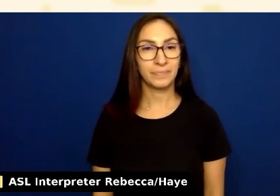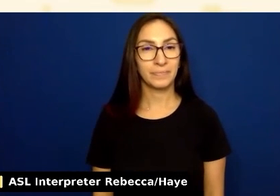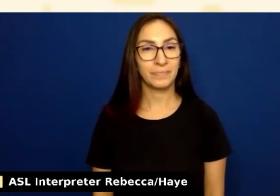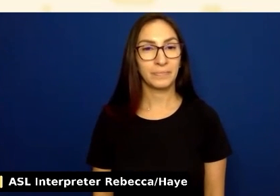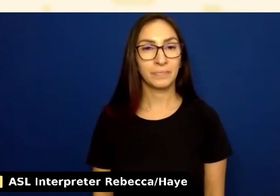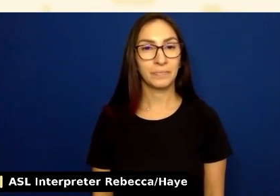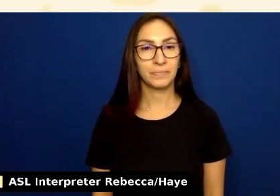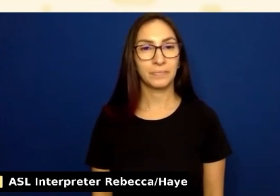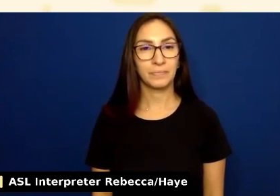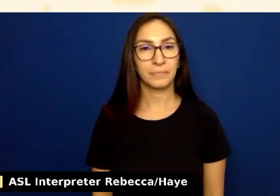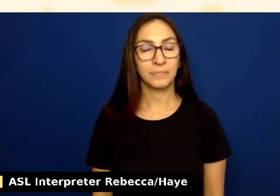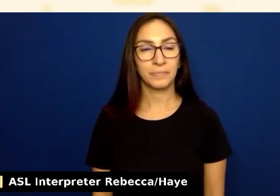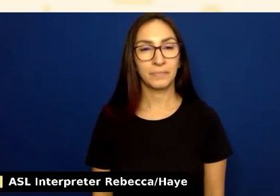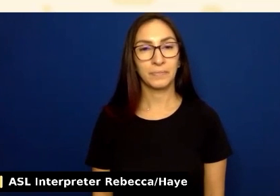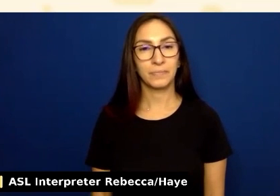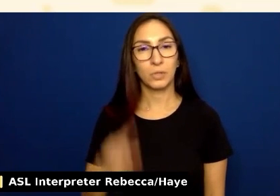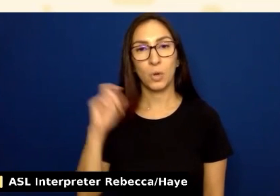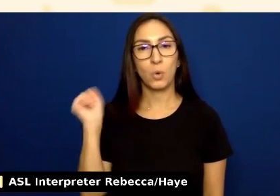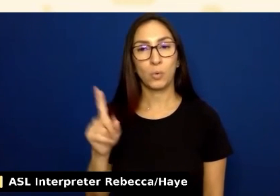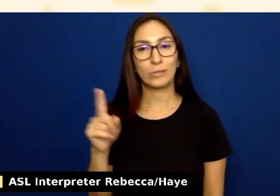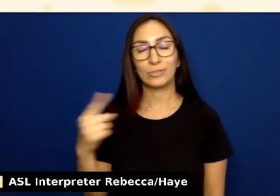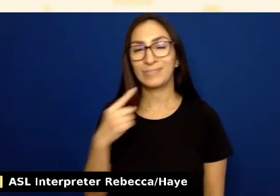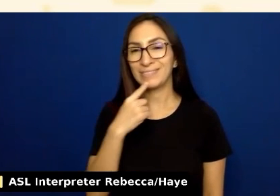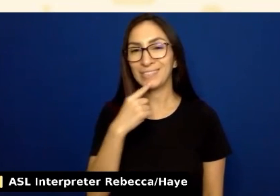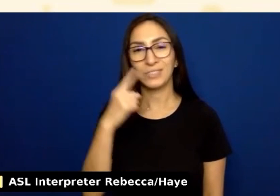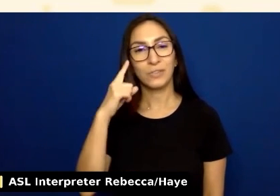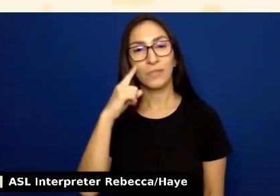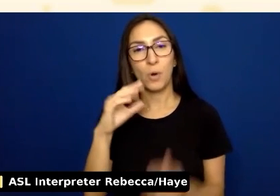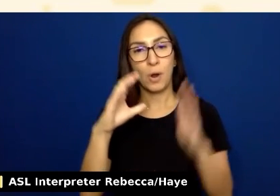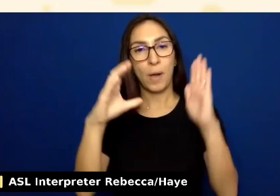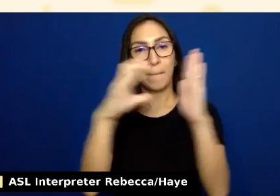She says, for the paragraphs of the text in the content,